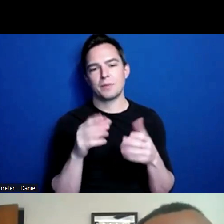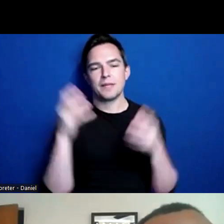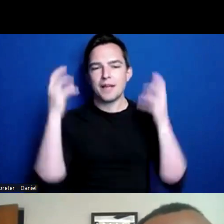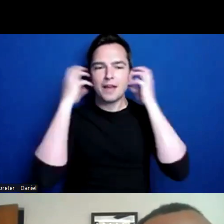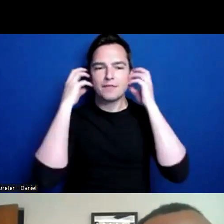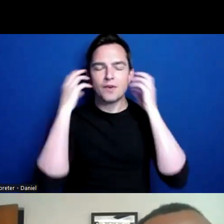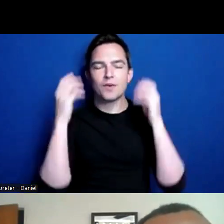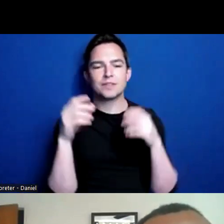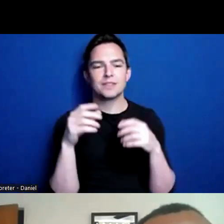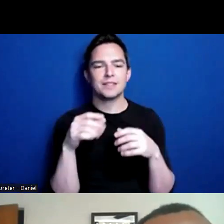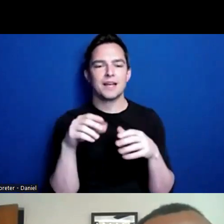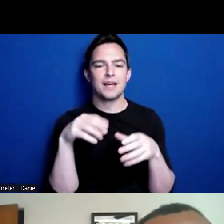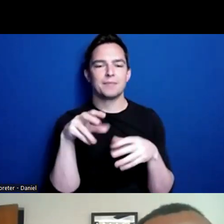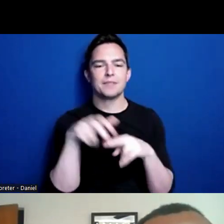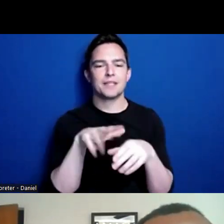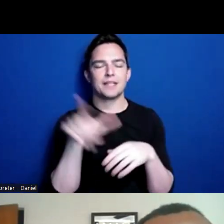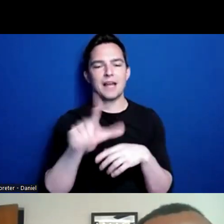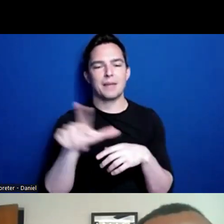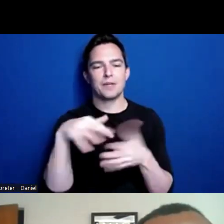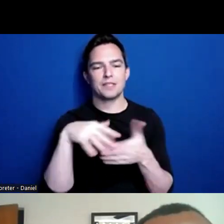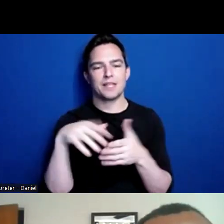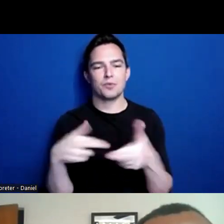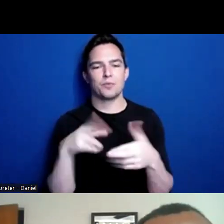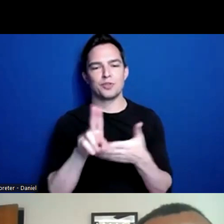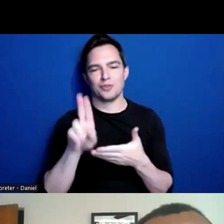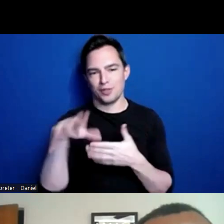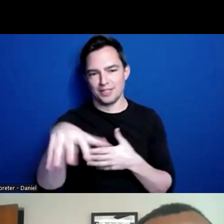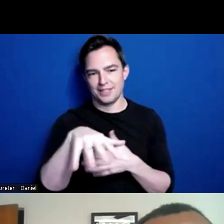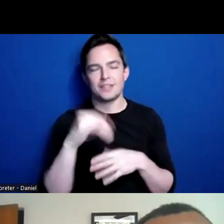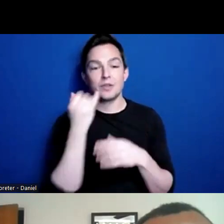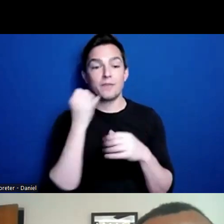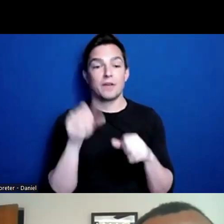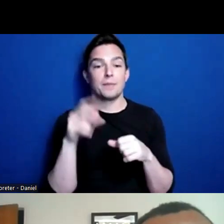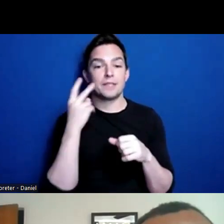in a library study room in the university. So, if you're able to catch any background, that's the